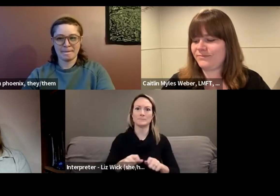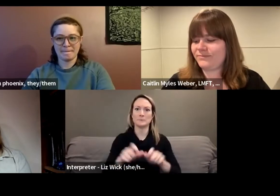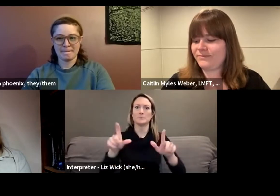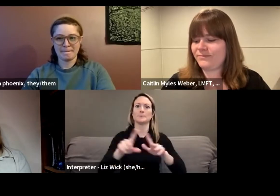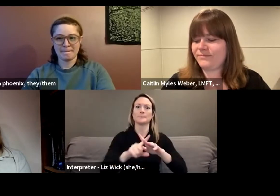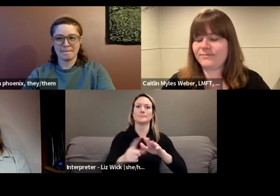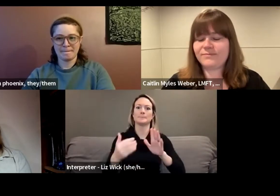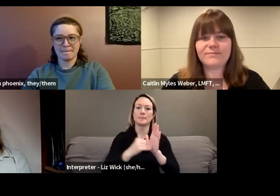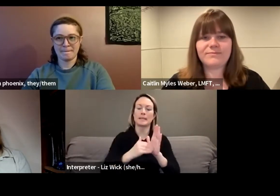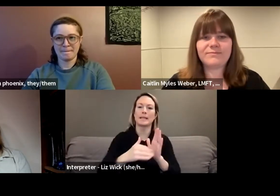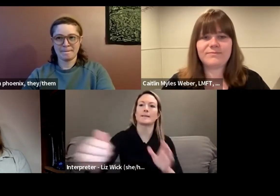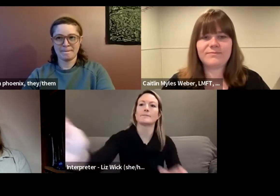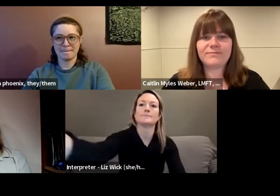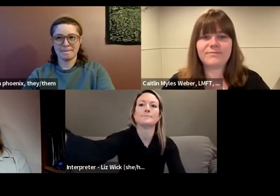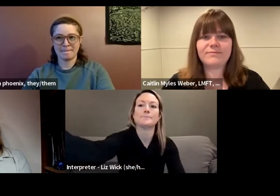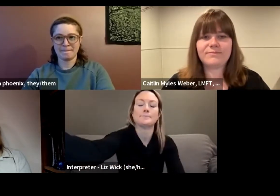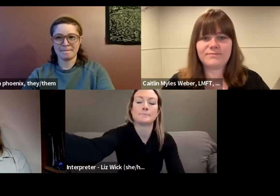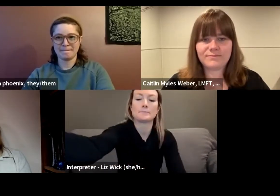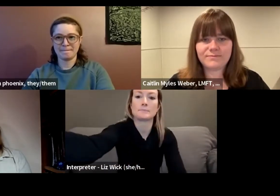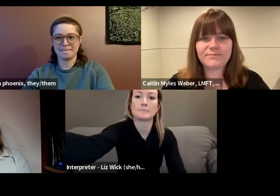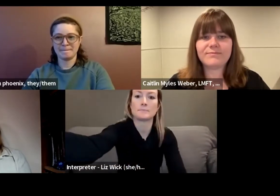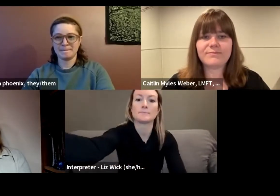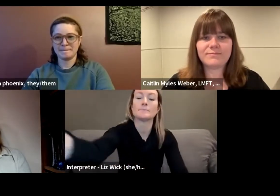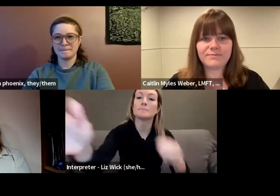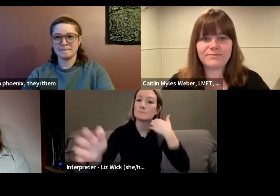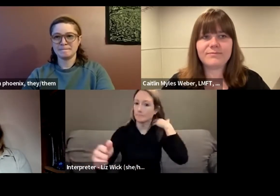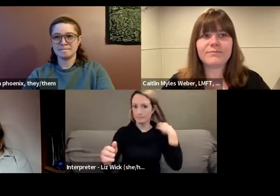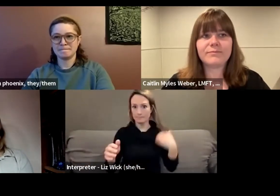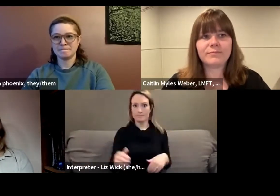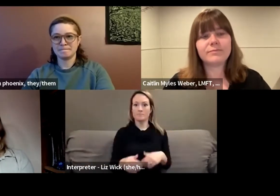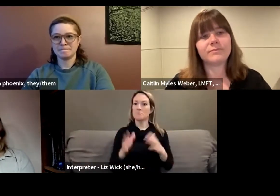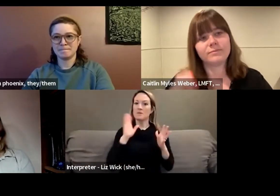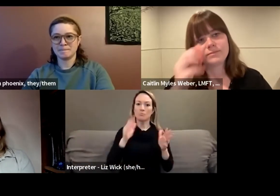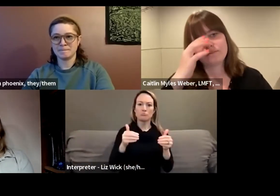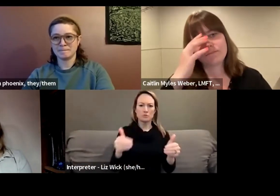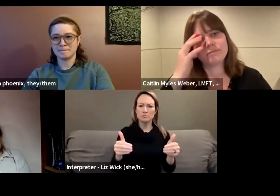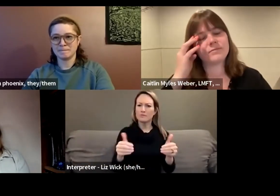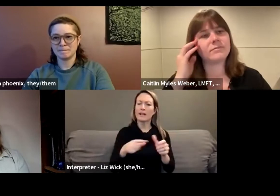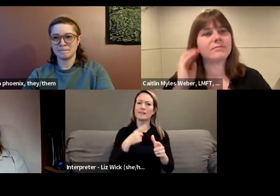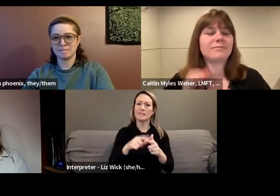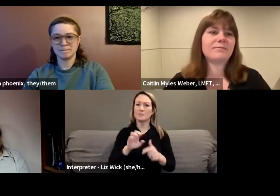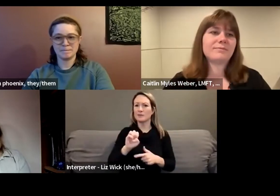We're gonna... We can just move on a little bit and we can integrate Ellice back in when she's back here.